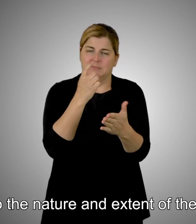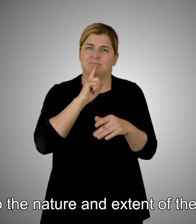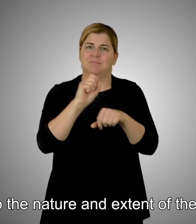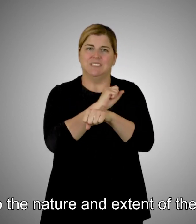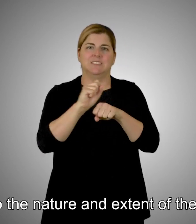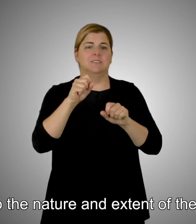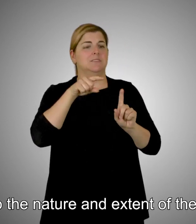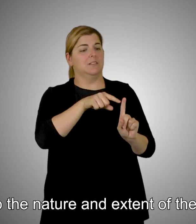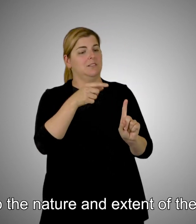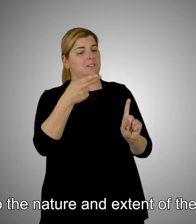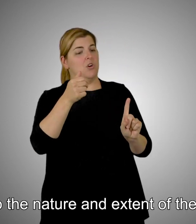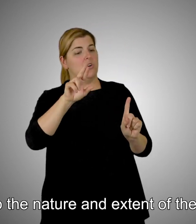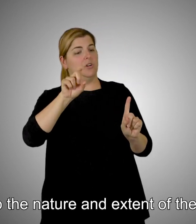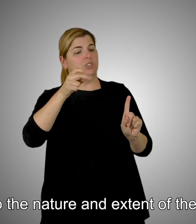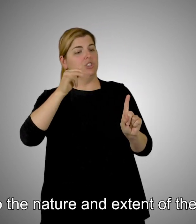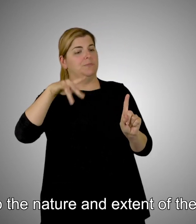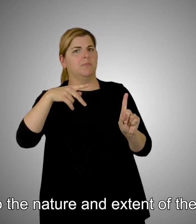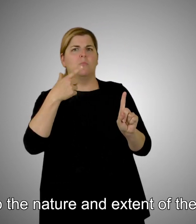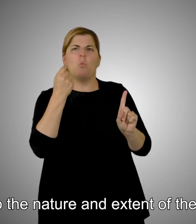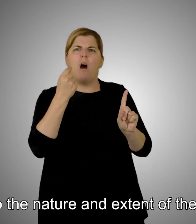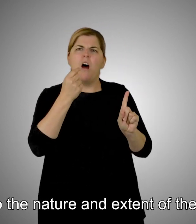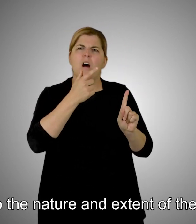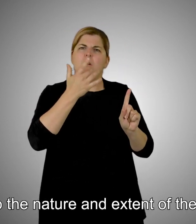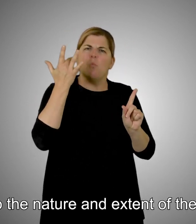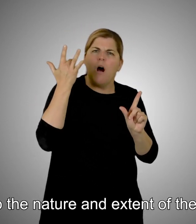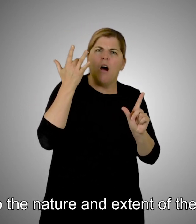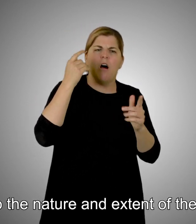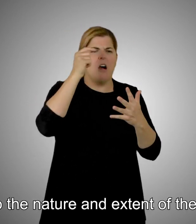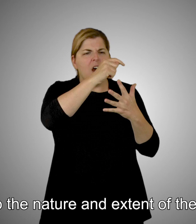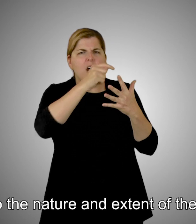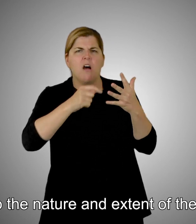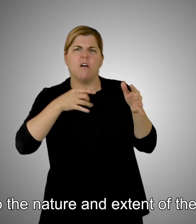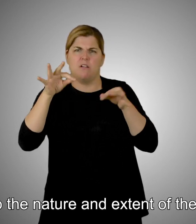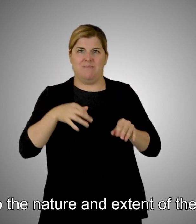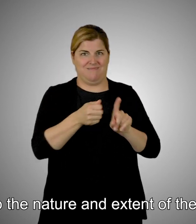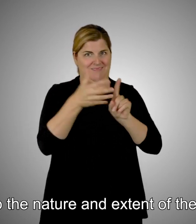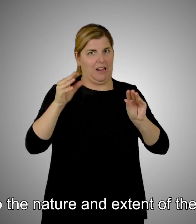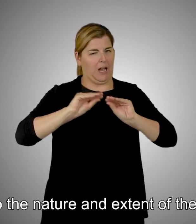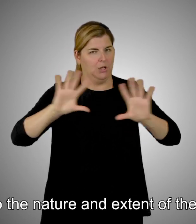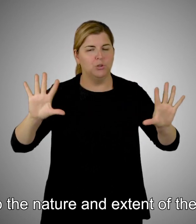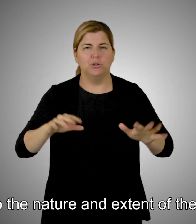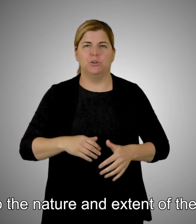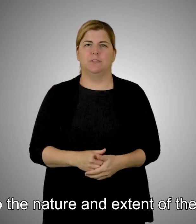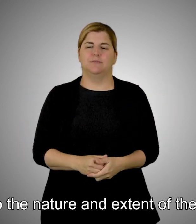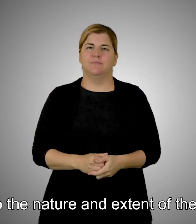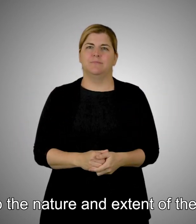as to the nature and extent of the hardship.